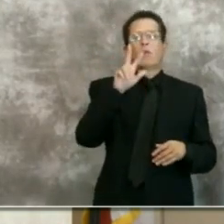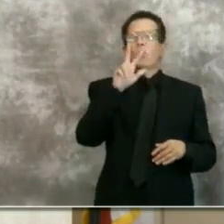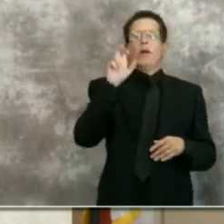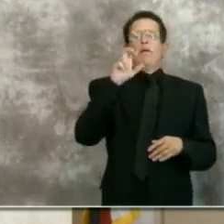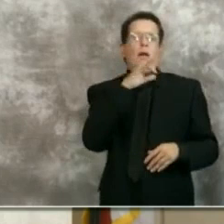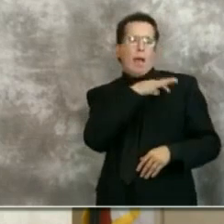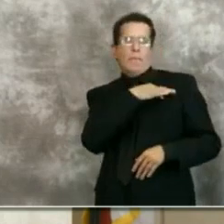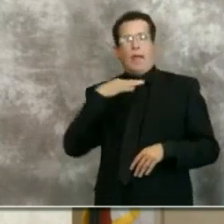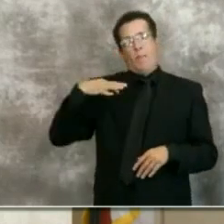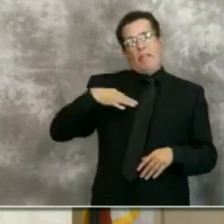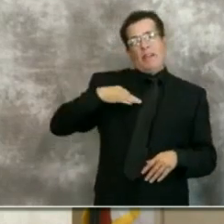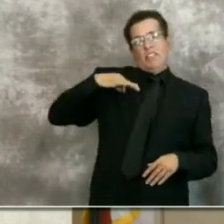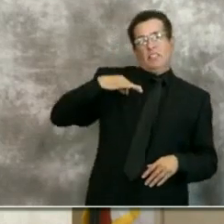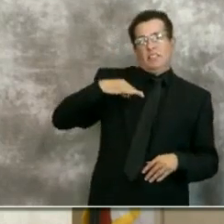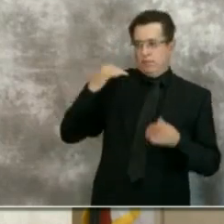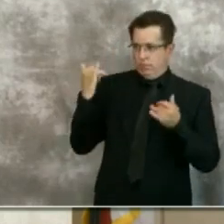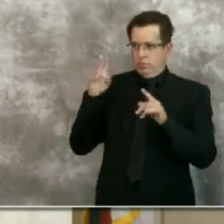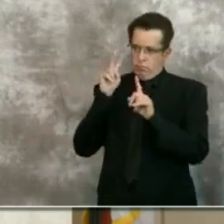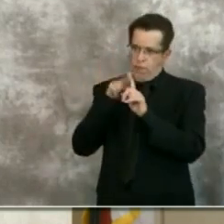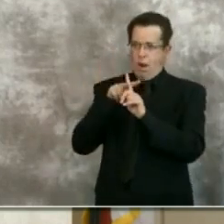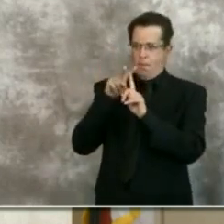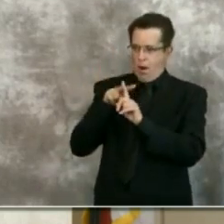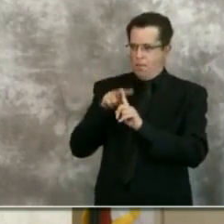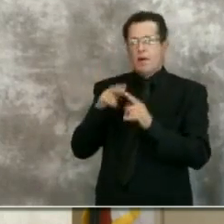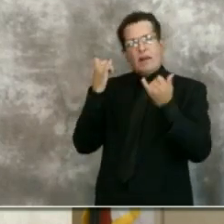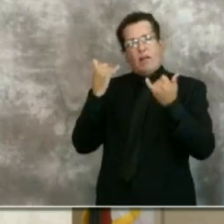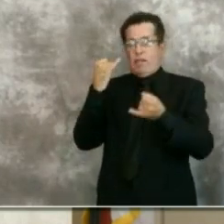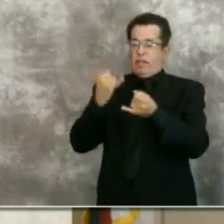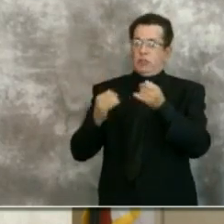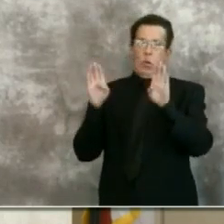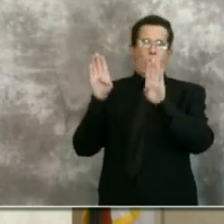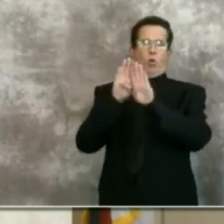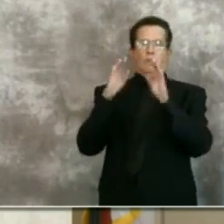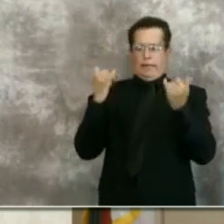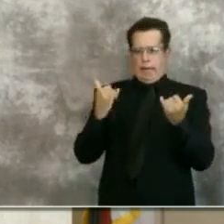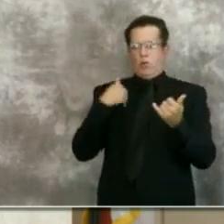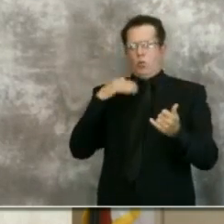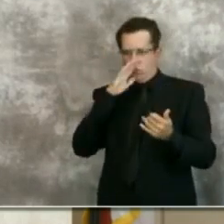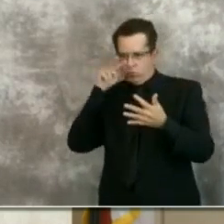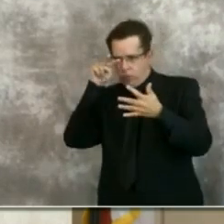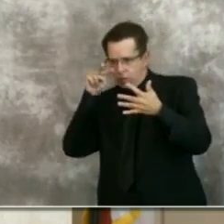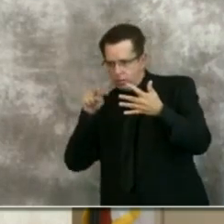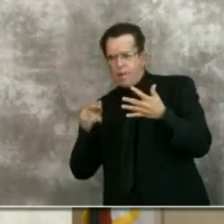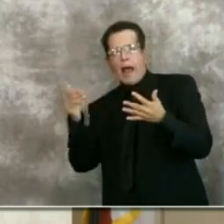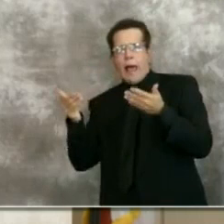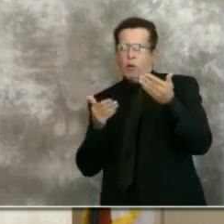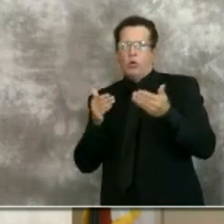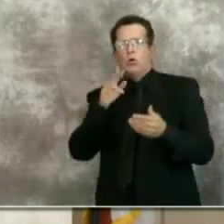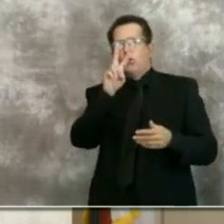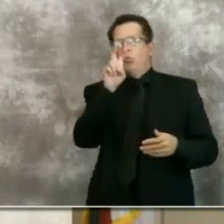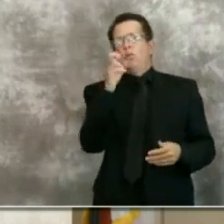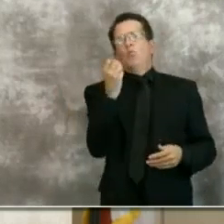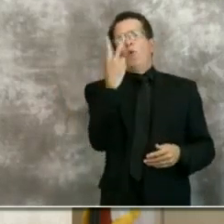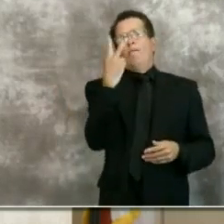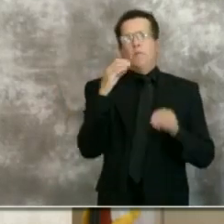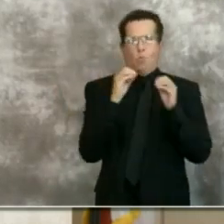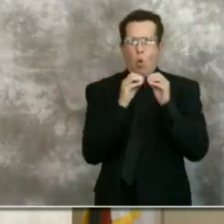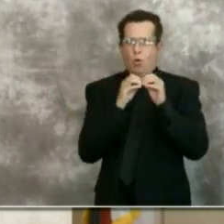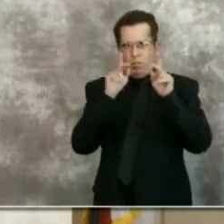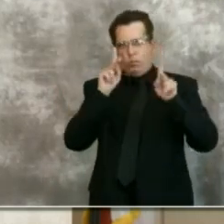WE'RE HIRING 212 MORE CASE INVESTIGATORS. RIGHT NOW WE HAVE RECEIVED MORE THAN 2300 APPLICATIONS. THE APPLICATION